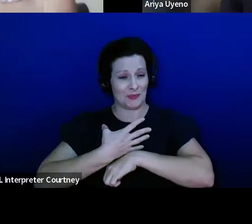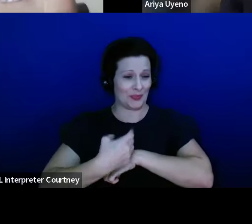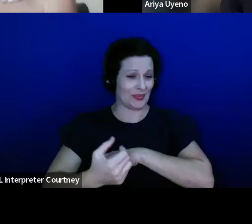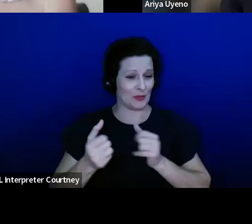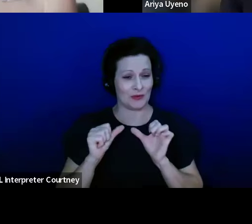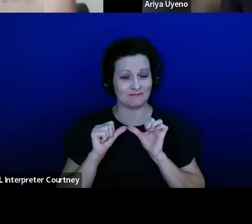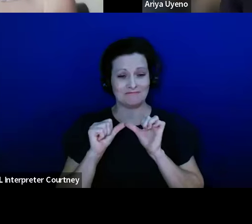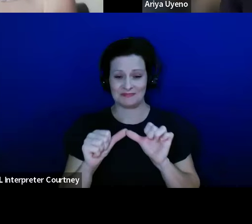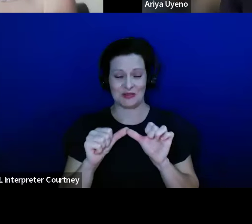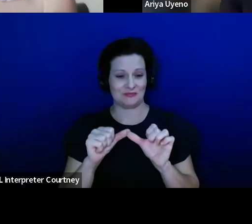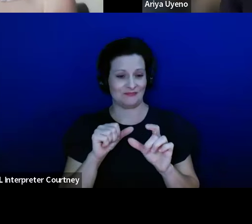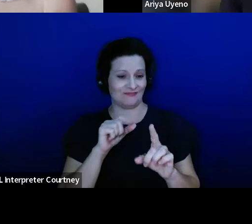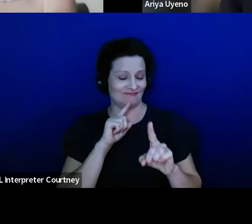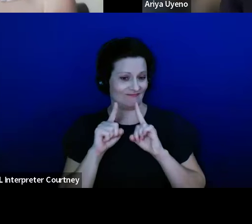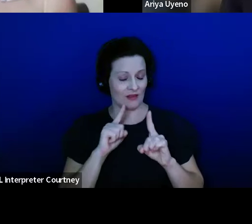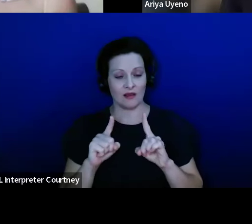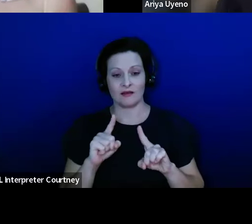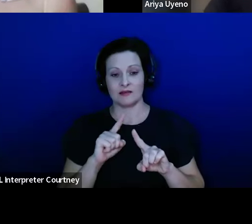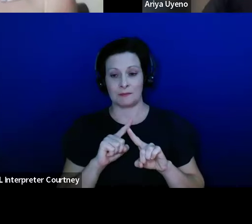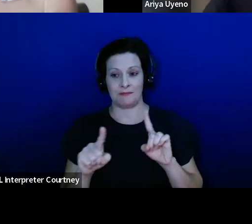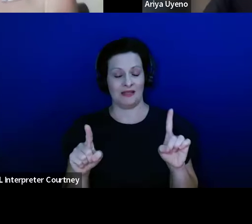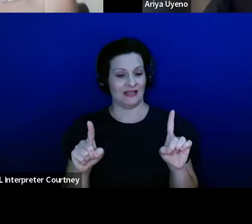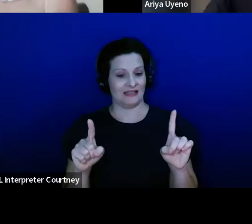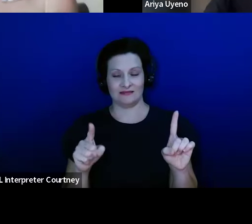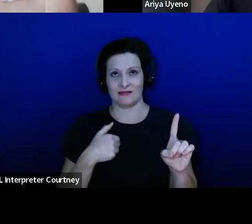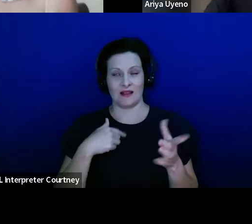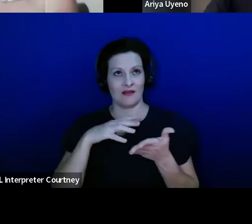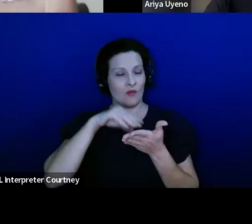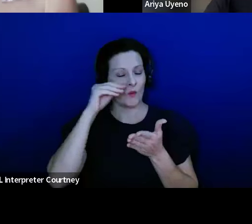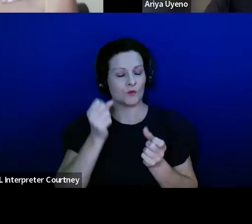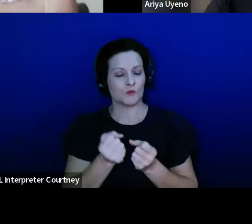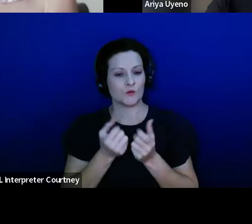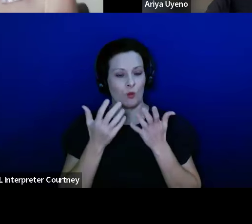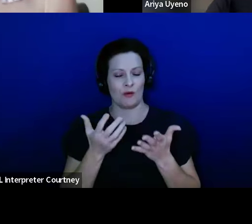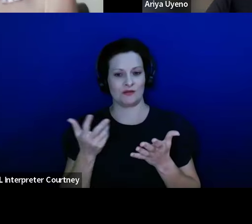this conversation, I have absolutely learned so much from the three of you and